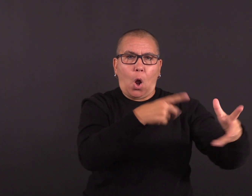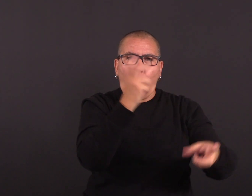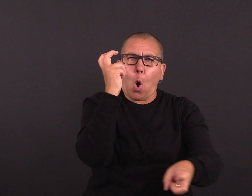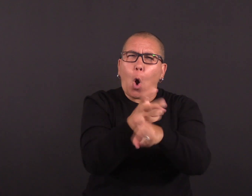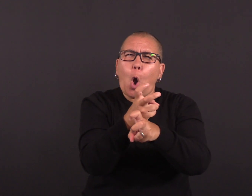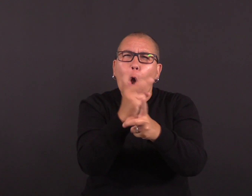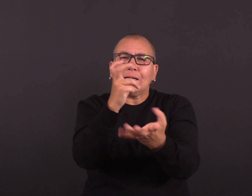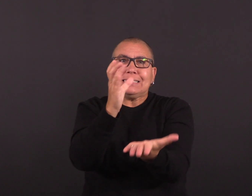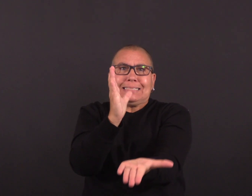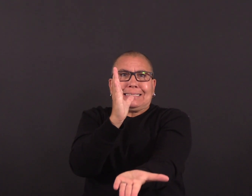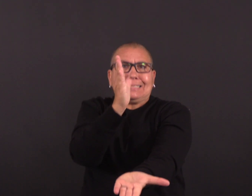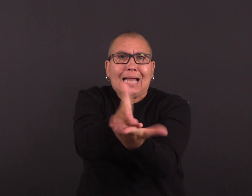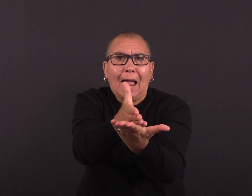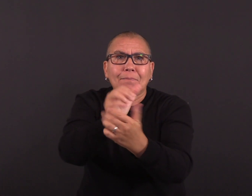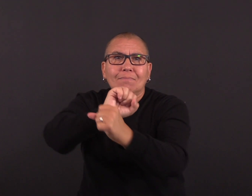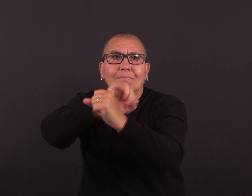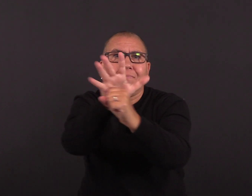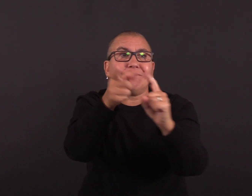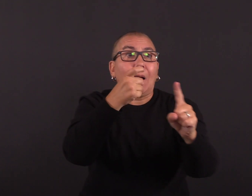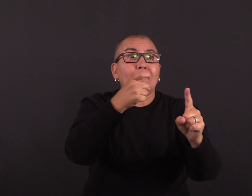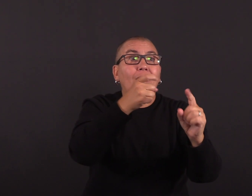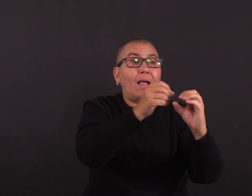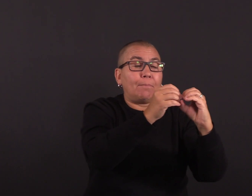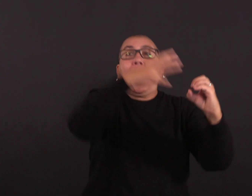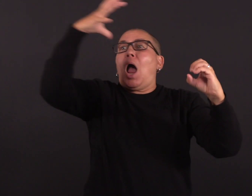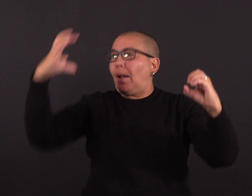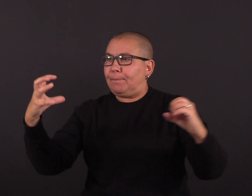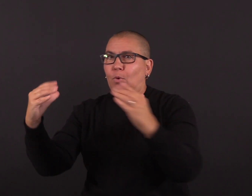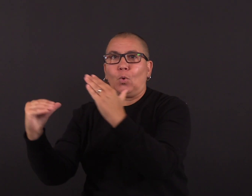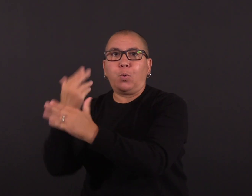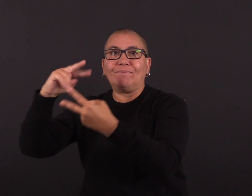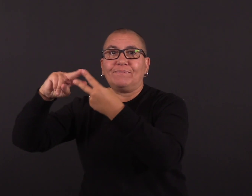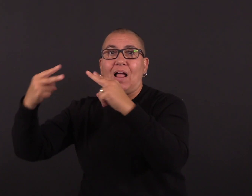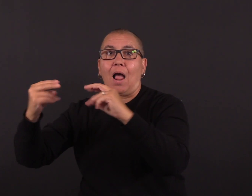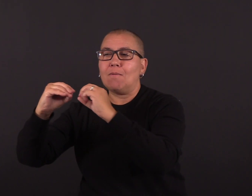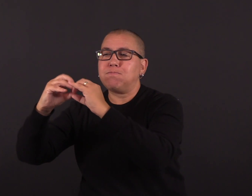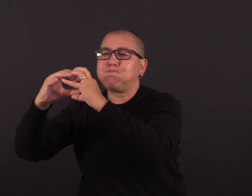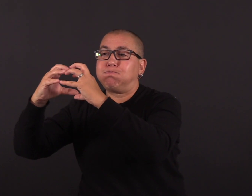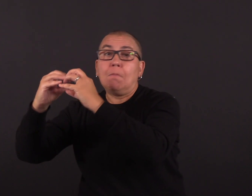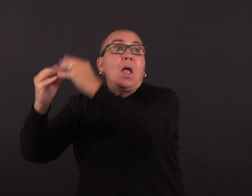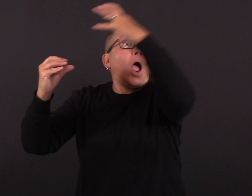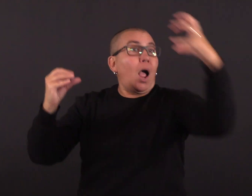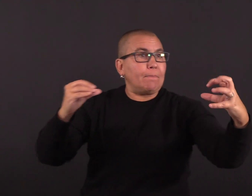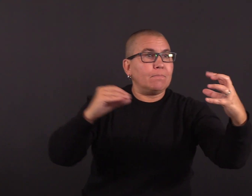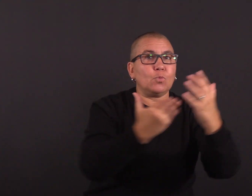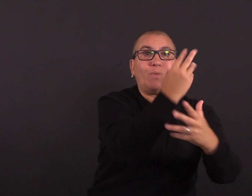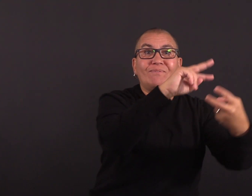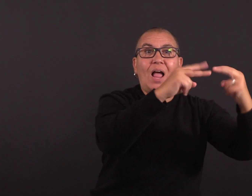allow it to evade antibodies and more easily infect someone. Duprex said the only way to